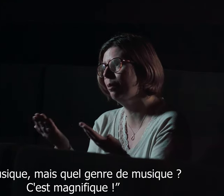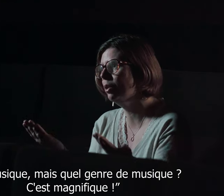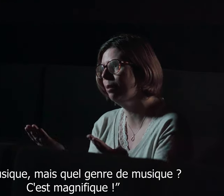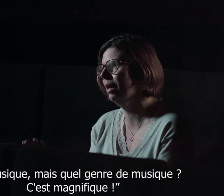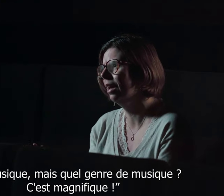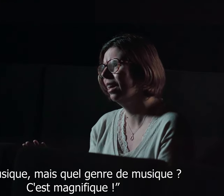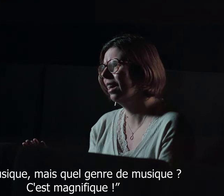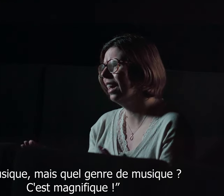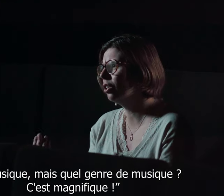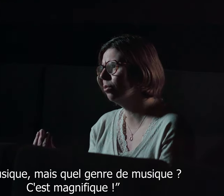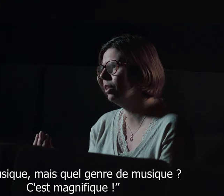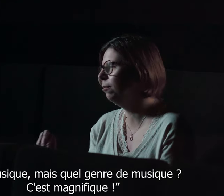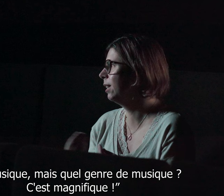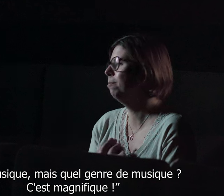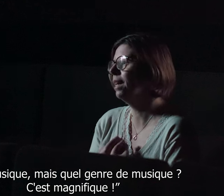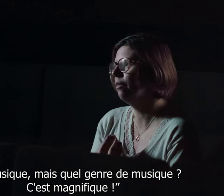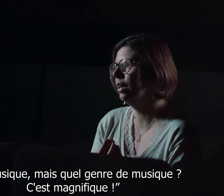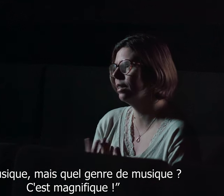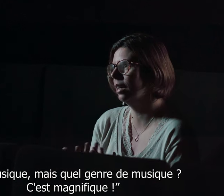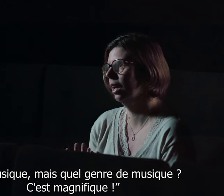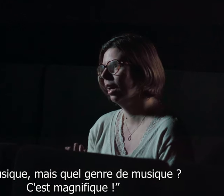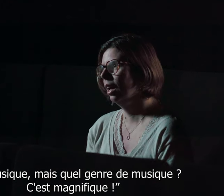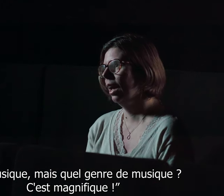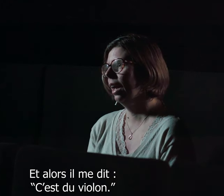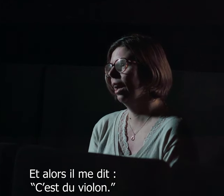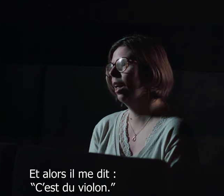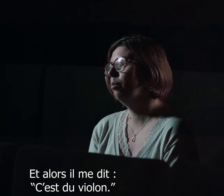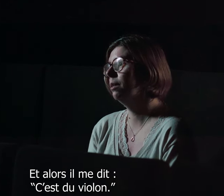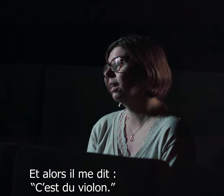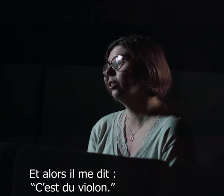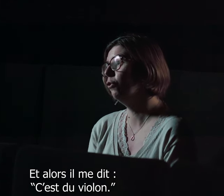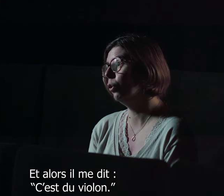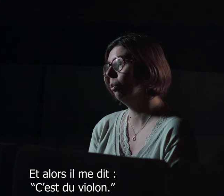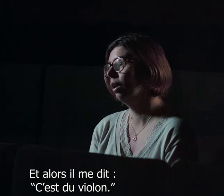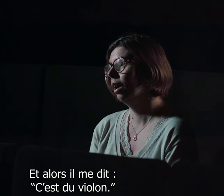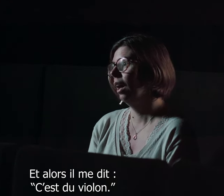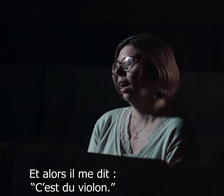some music, but what kind of music? That's wonderful !" And then he said to me: “It’s a violin.”